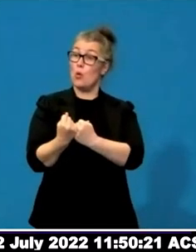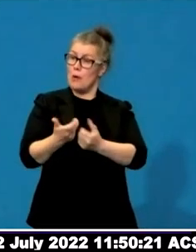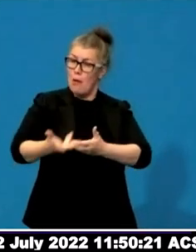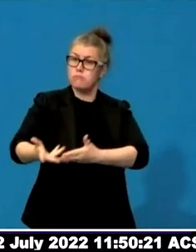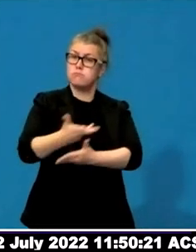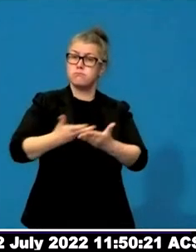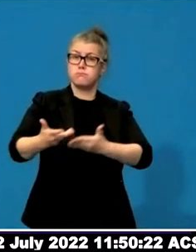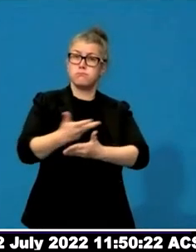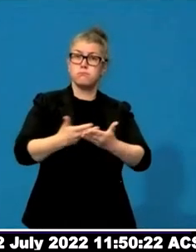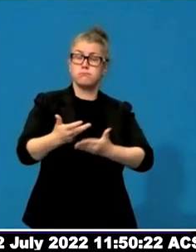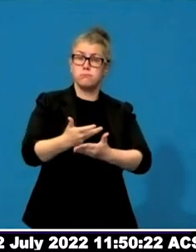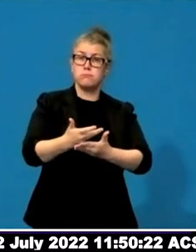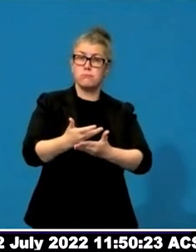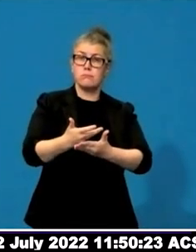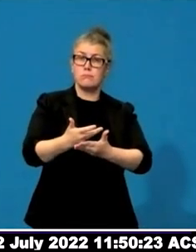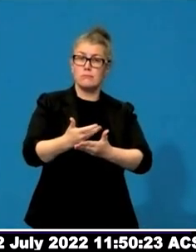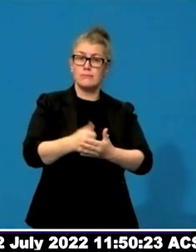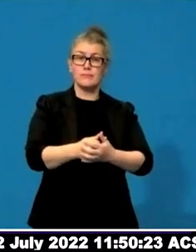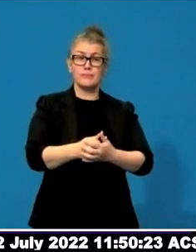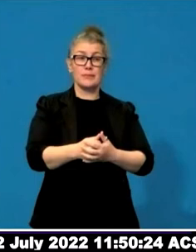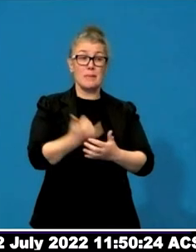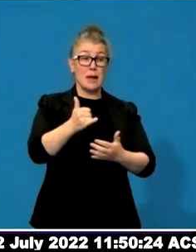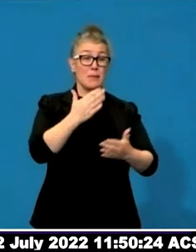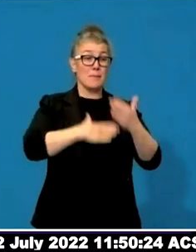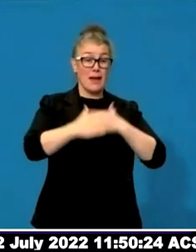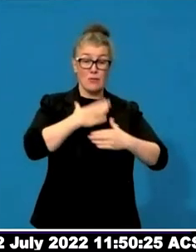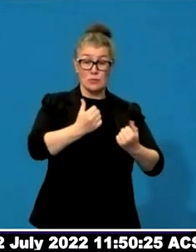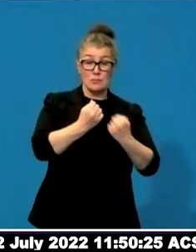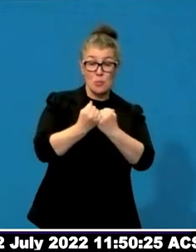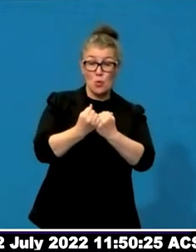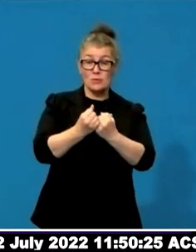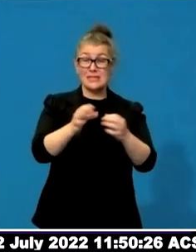the behavioural support specialists, the allied health practitioners